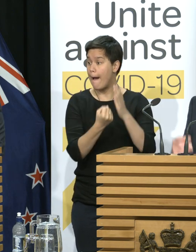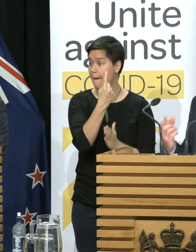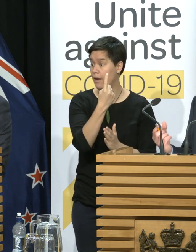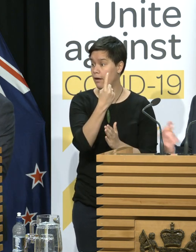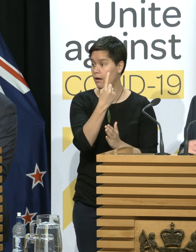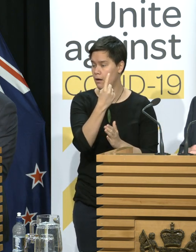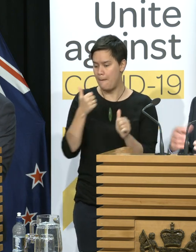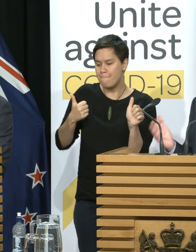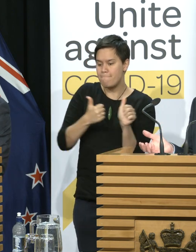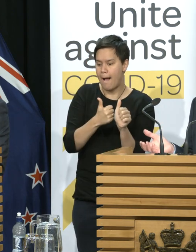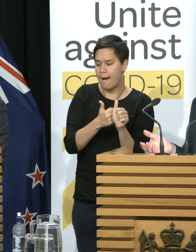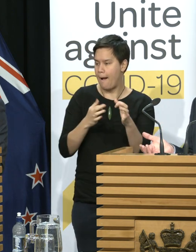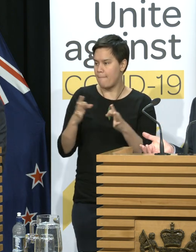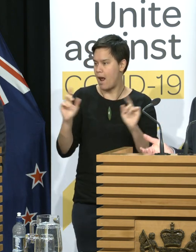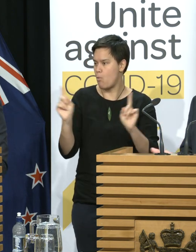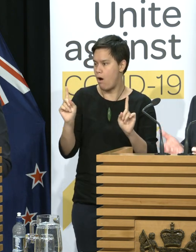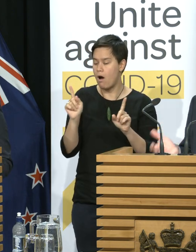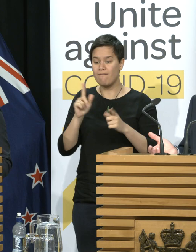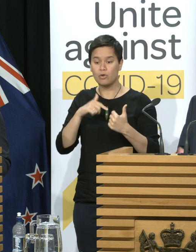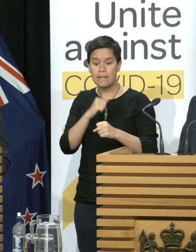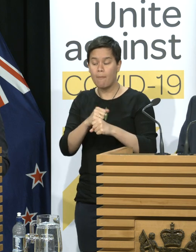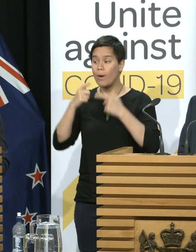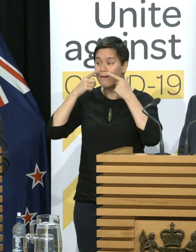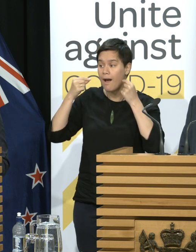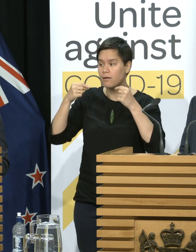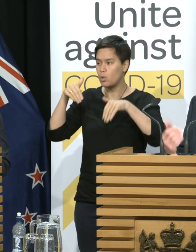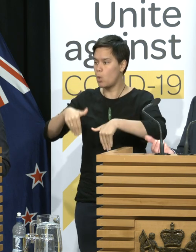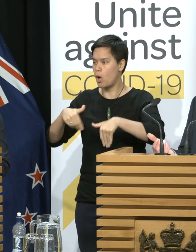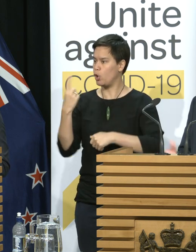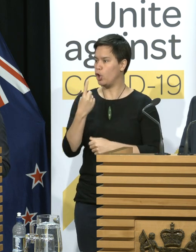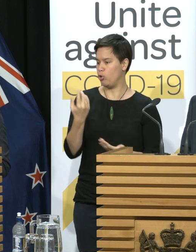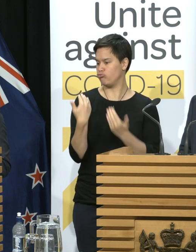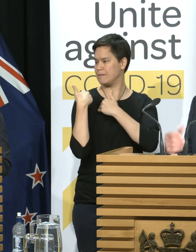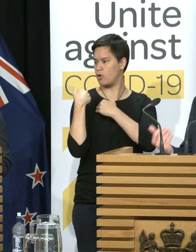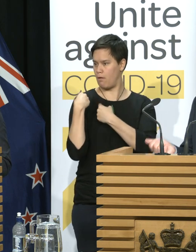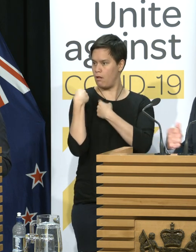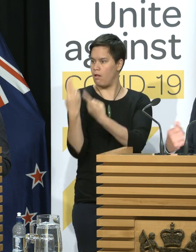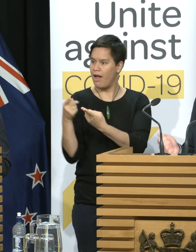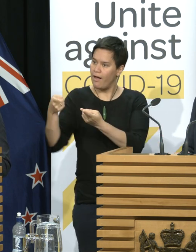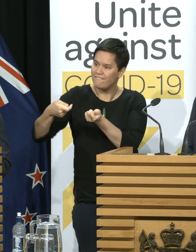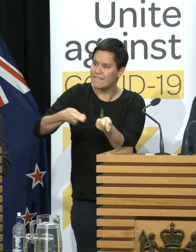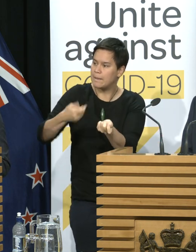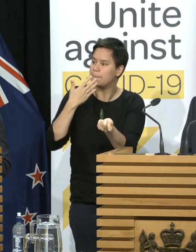And especially if you're in a remote location that you may hit. Just take some extra supplies and try and keep in contact